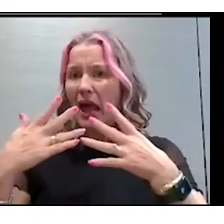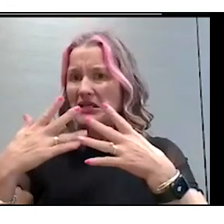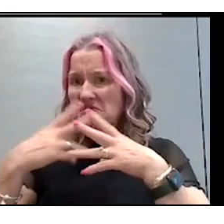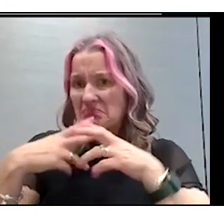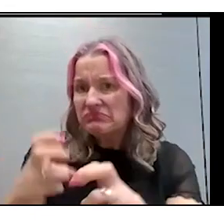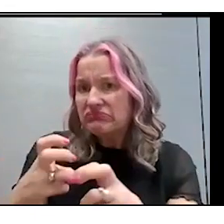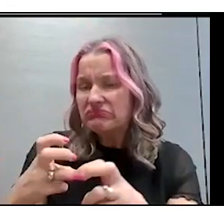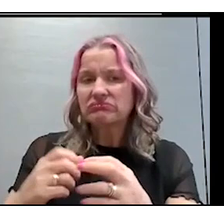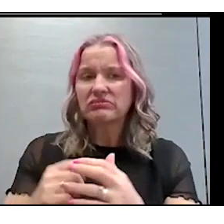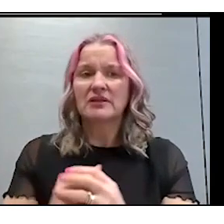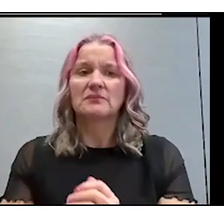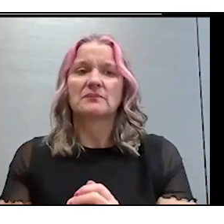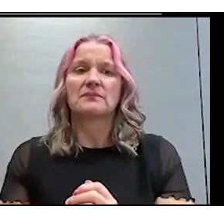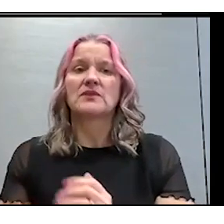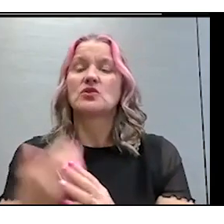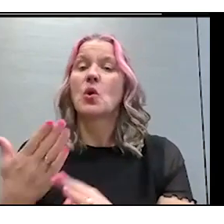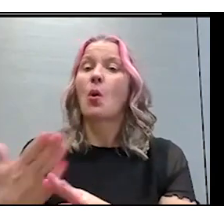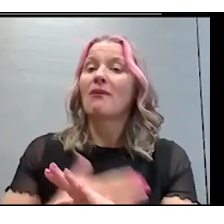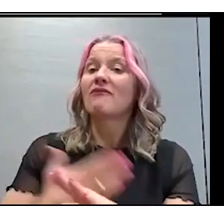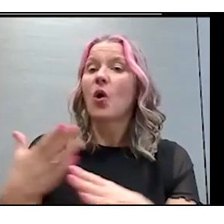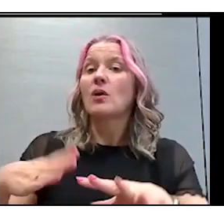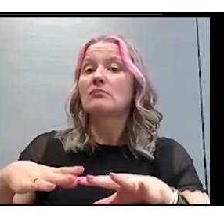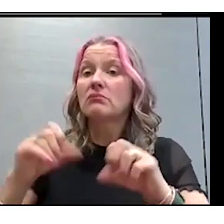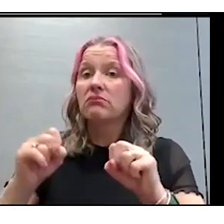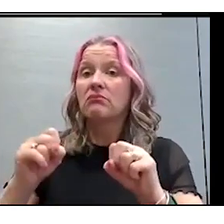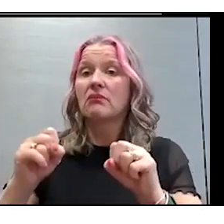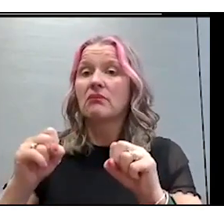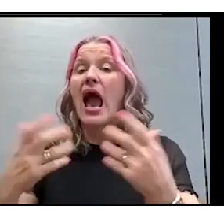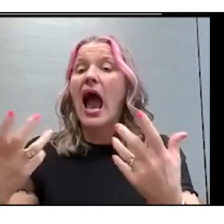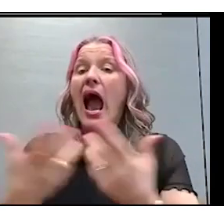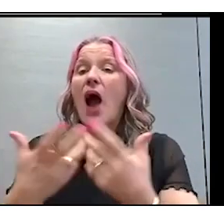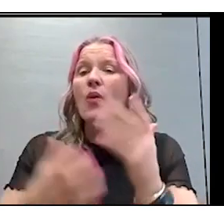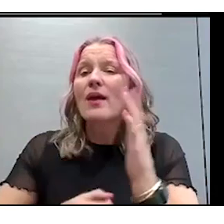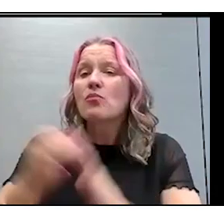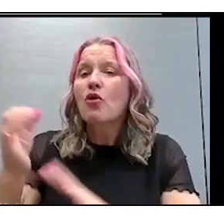First of all, before we talk about how we improve AI, we have to talk